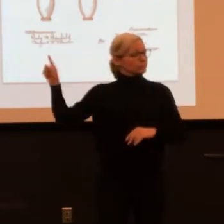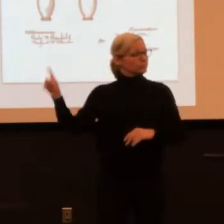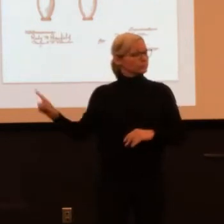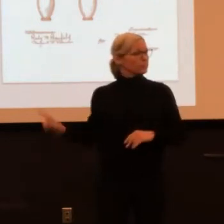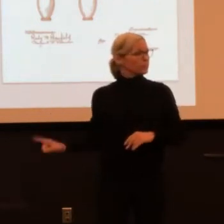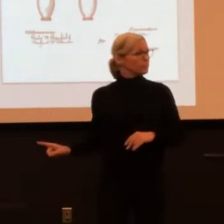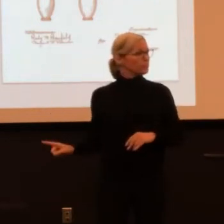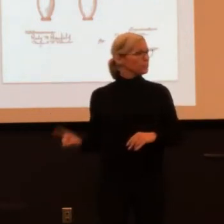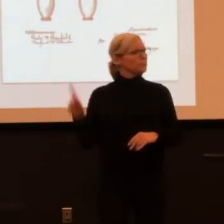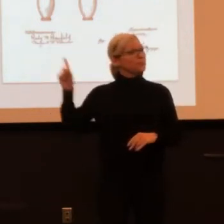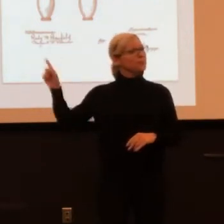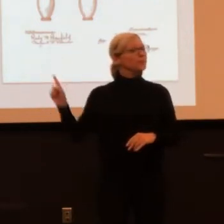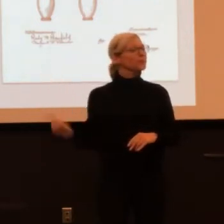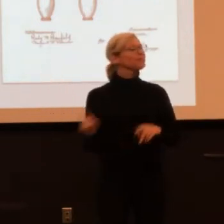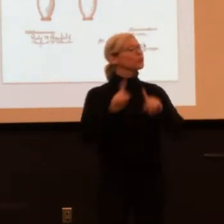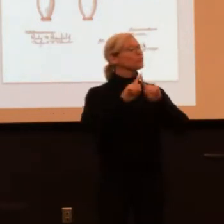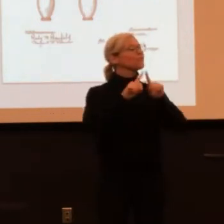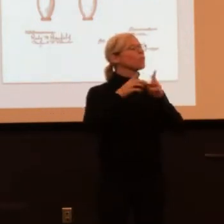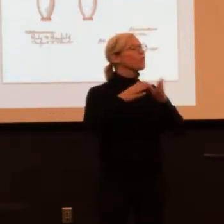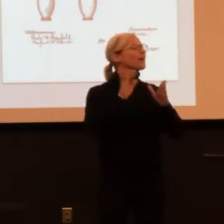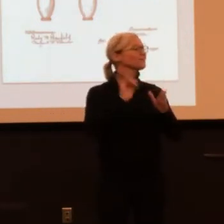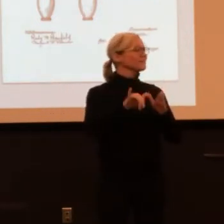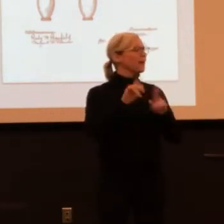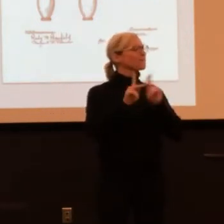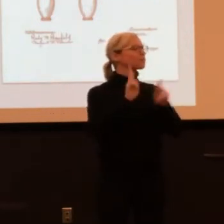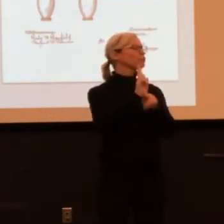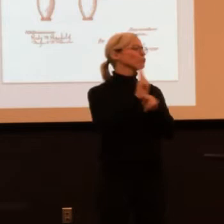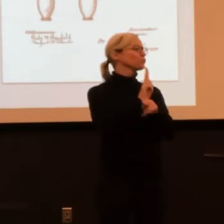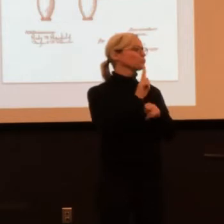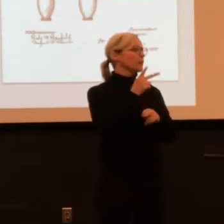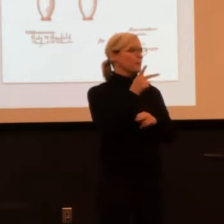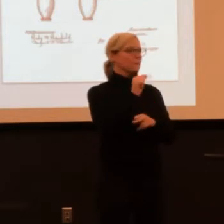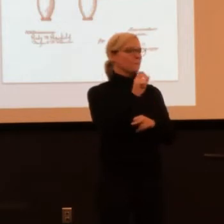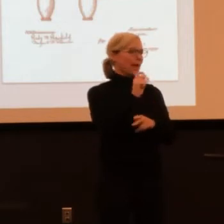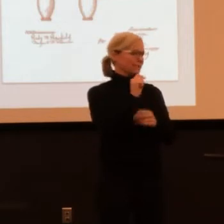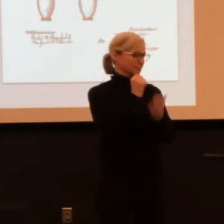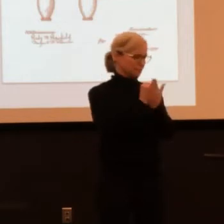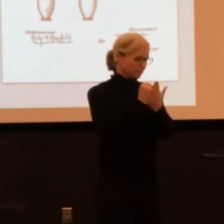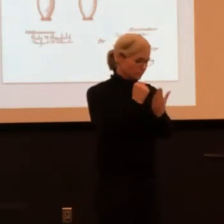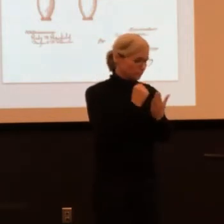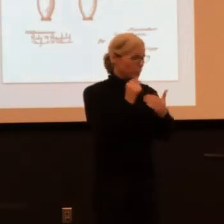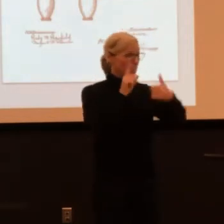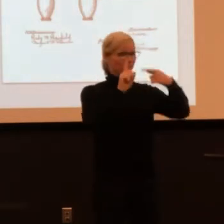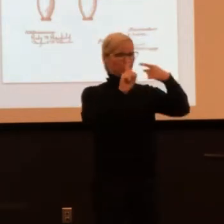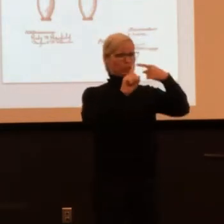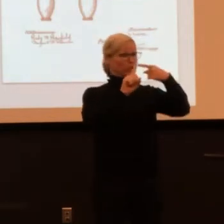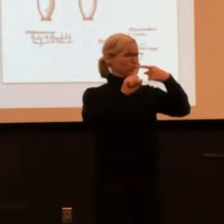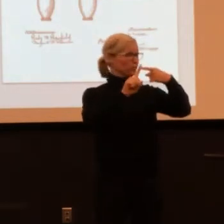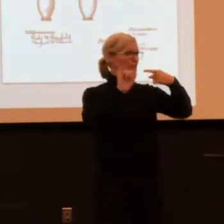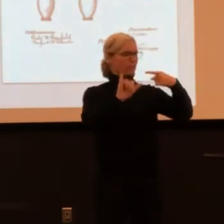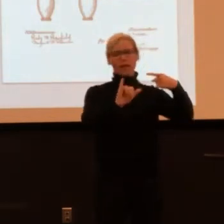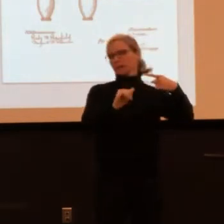And of those the first of the three is mostly likely going to be the most common,